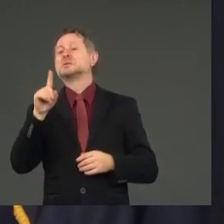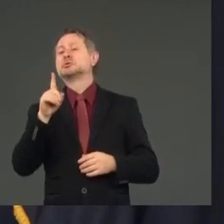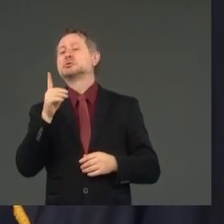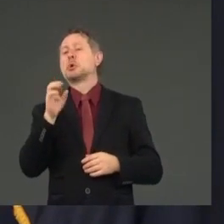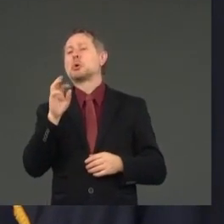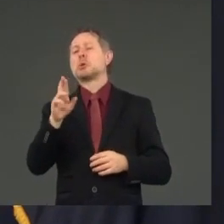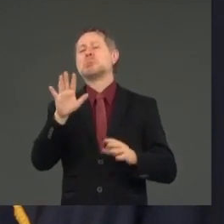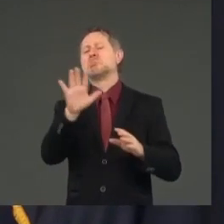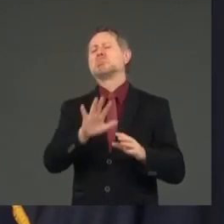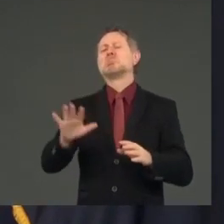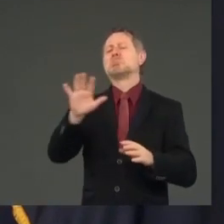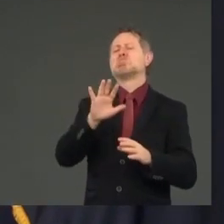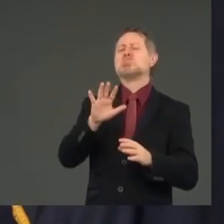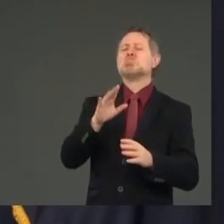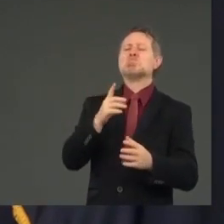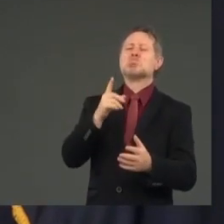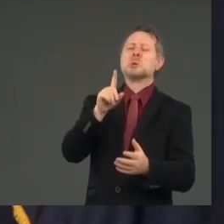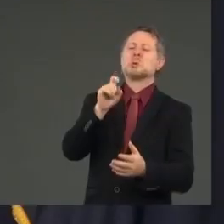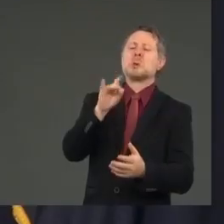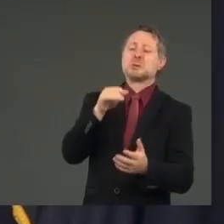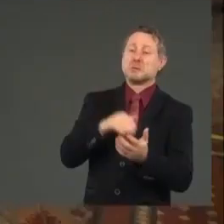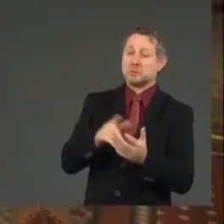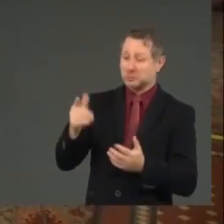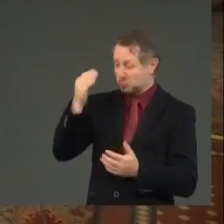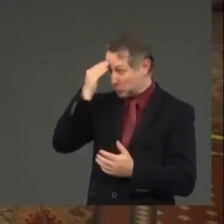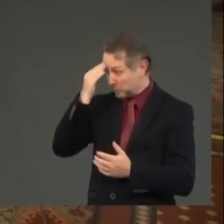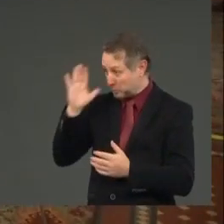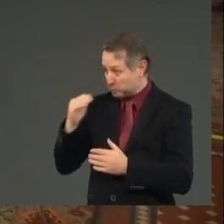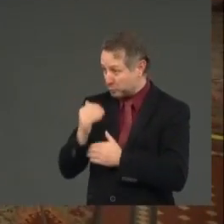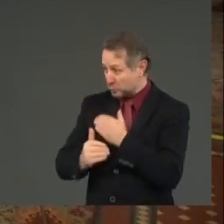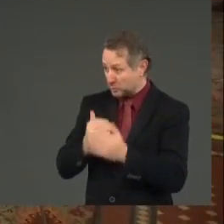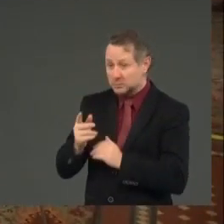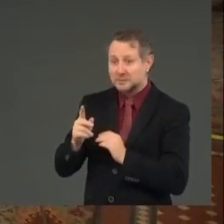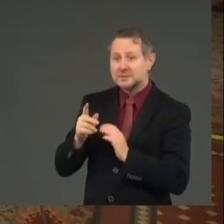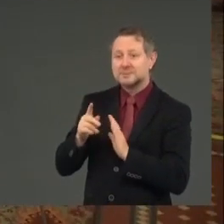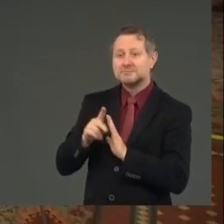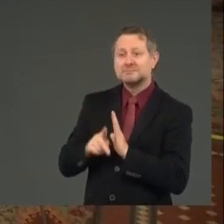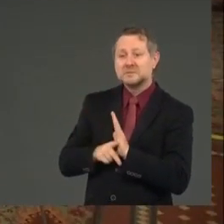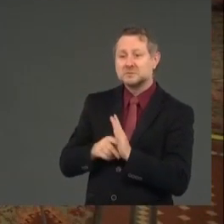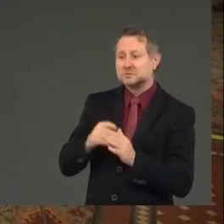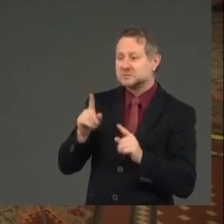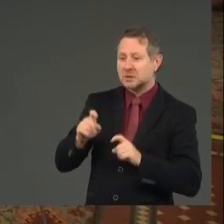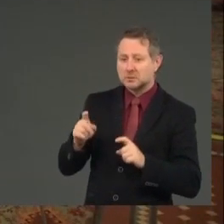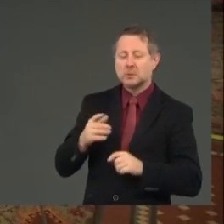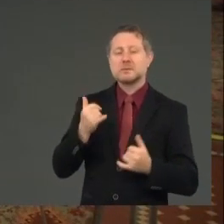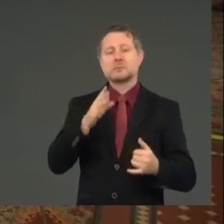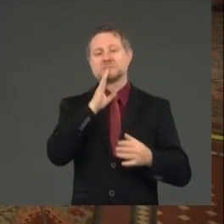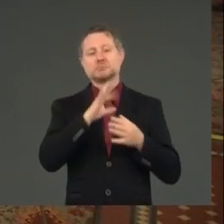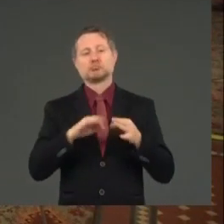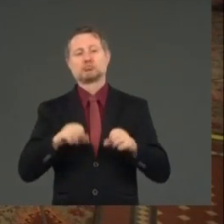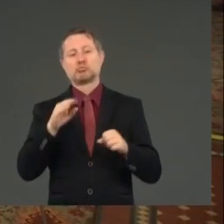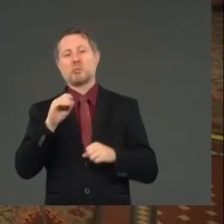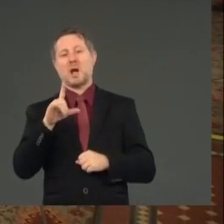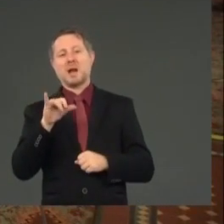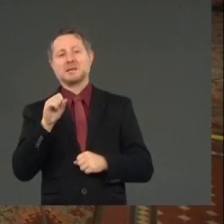HOMES, RIGHT? 180-ISH.